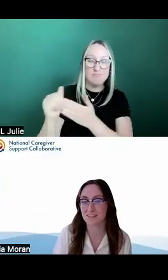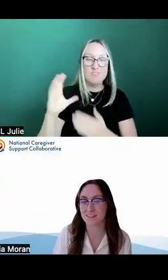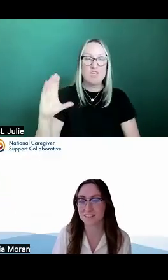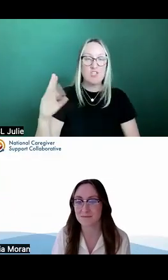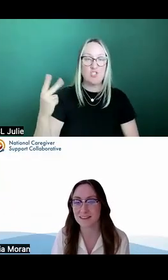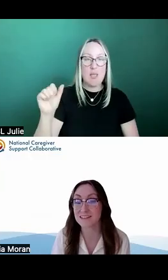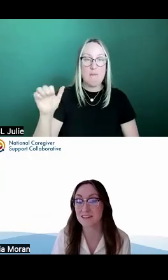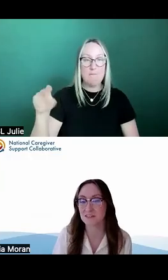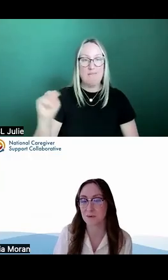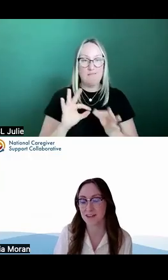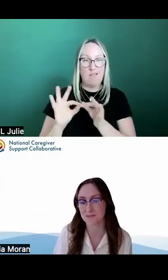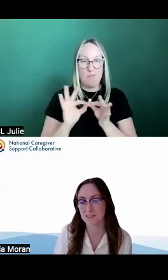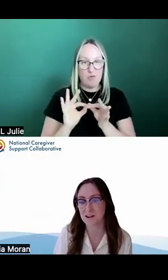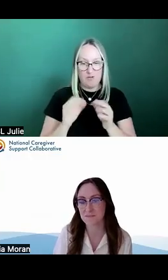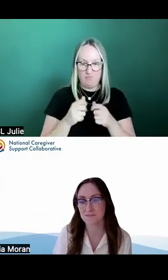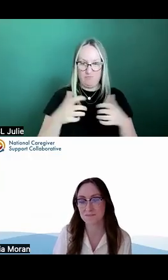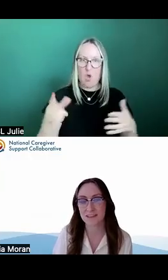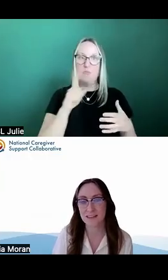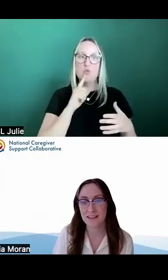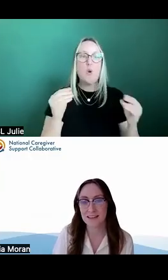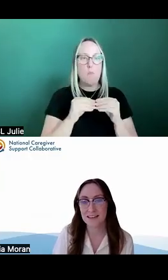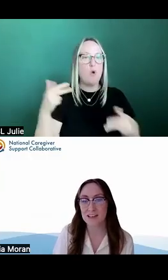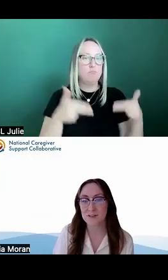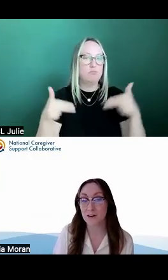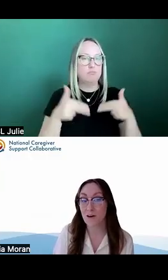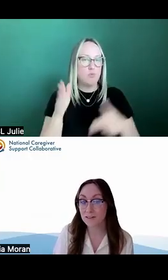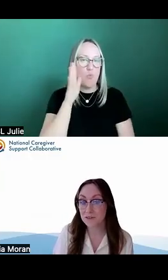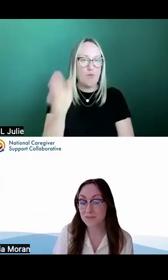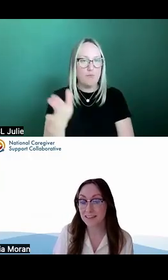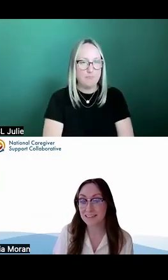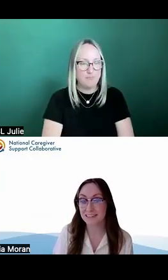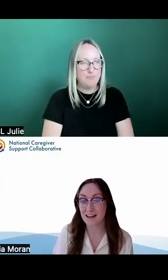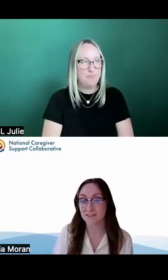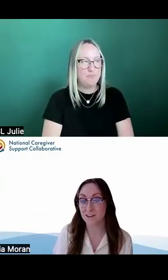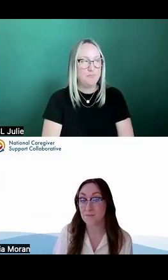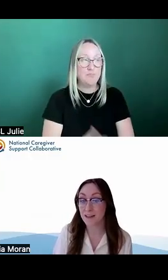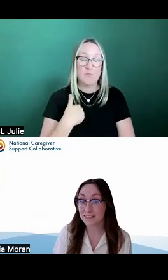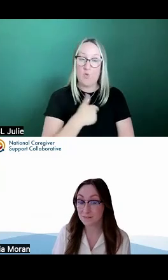sure there's going to be continued momentum there. We're also pleased to have Donna Benton